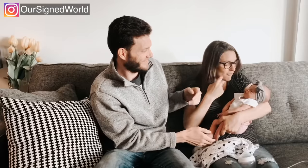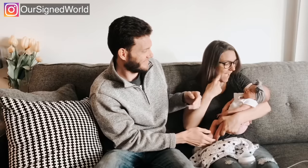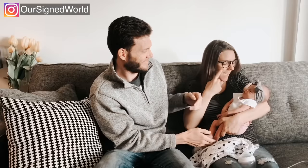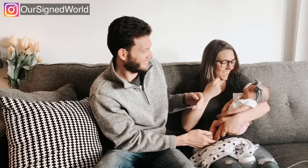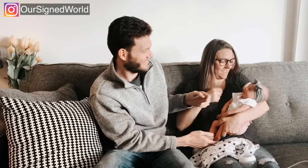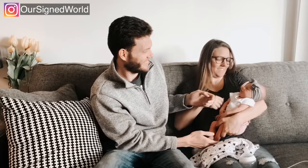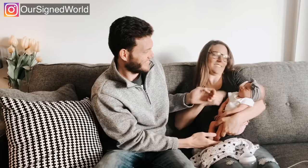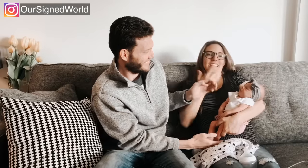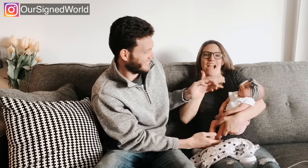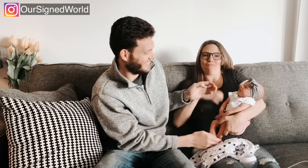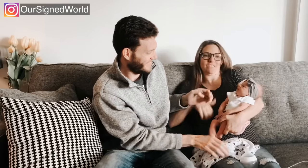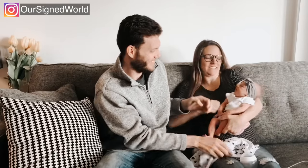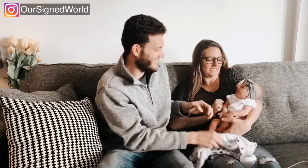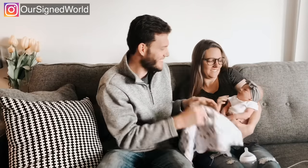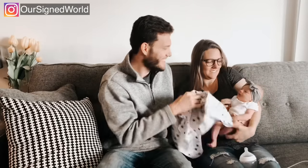Don't cry. (She's hungry)